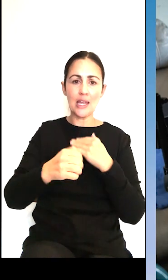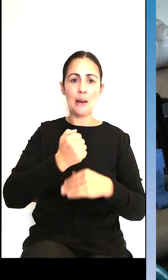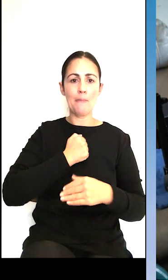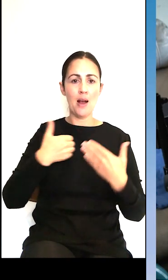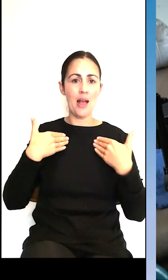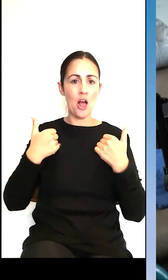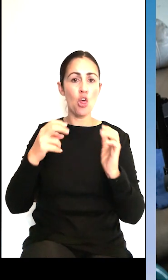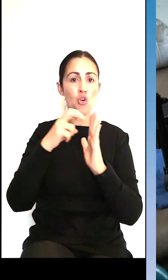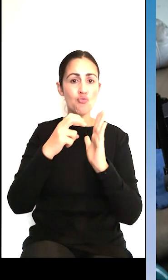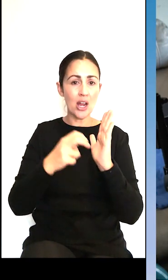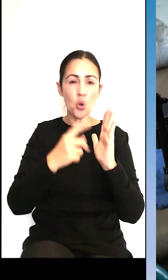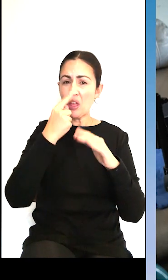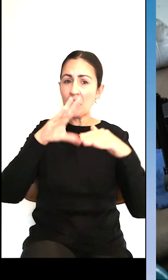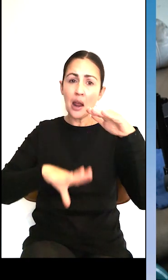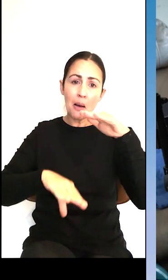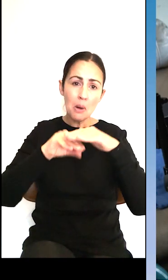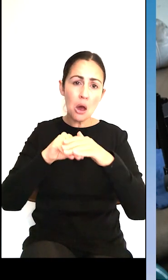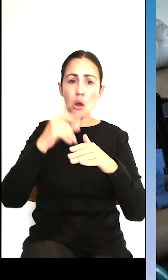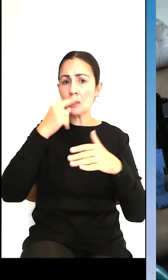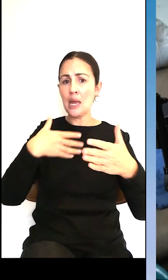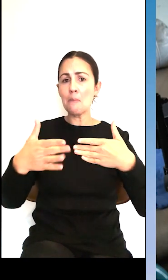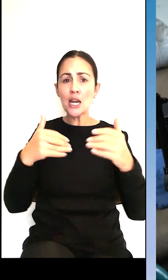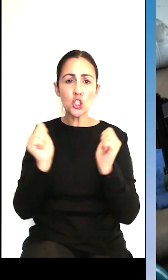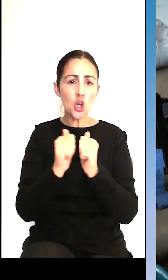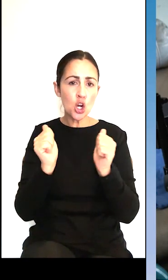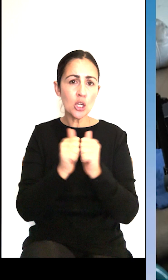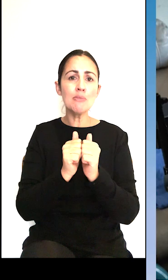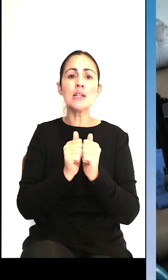they can manage the documents, and this is can be included in the advance care plan.